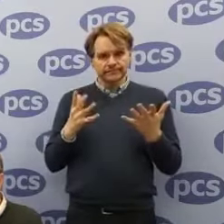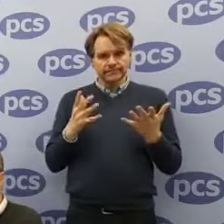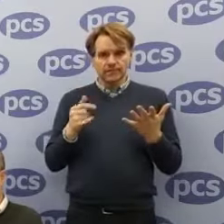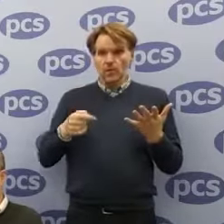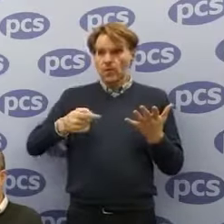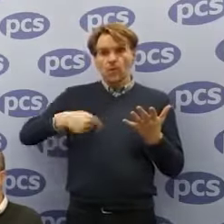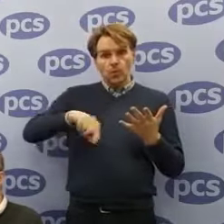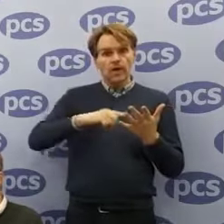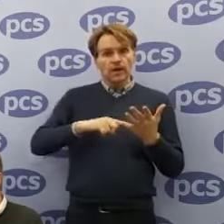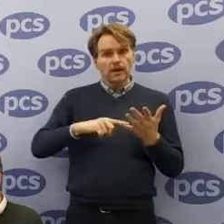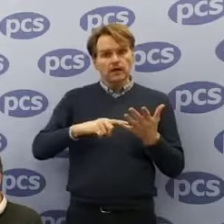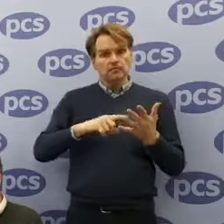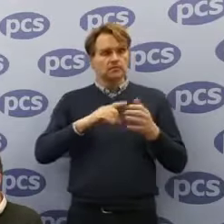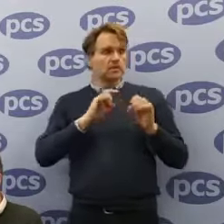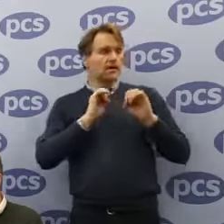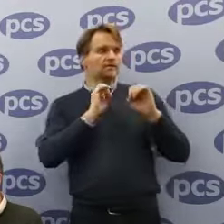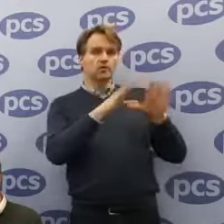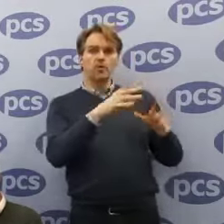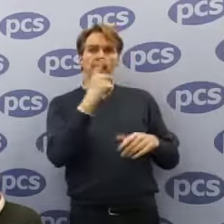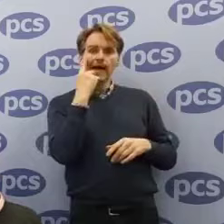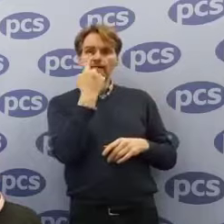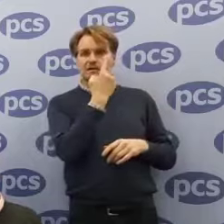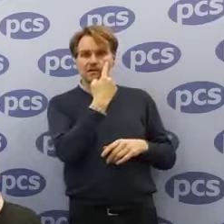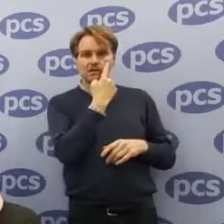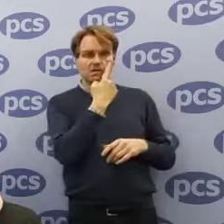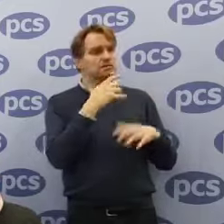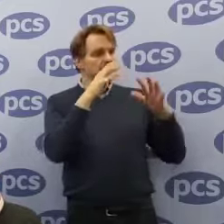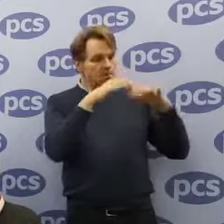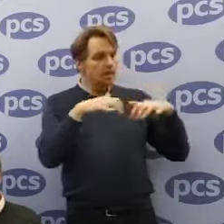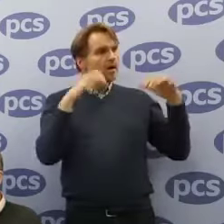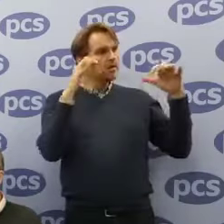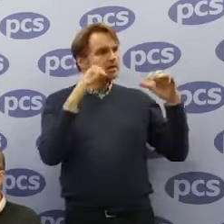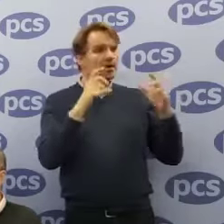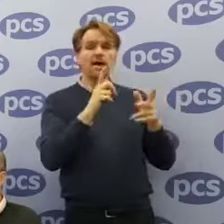given evidence to Parliament if there's a no deal Brexit there is the potential